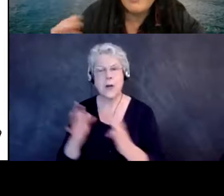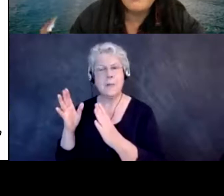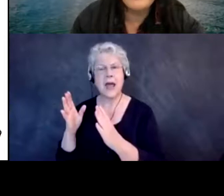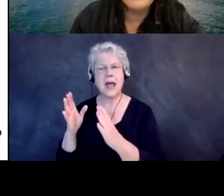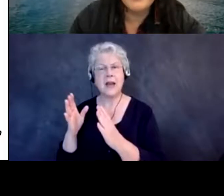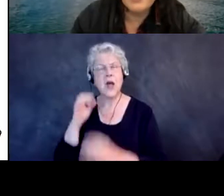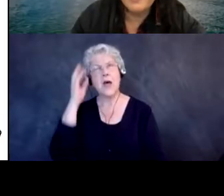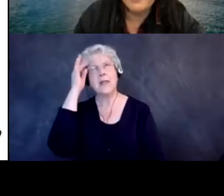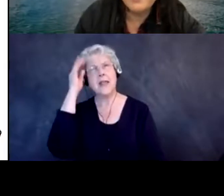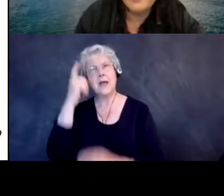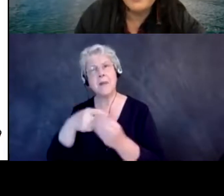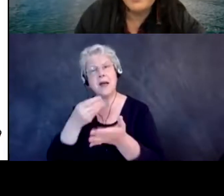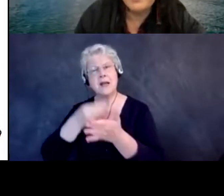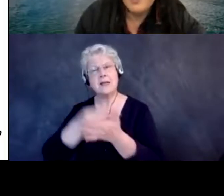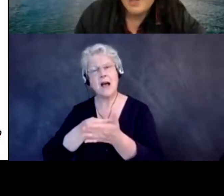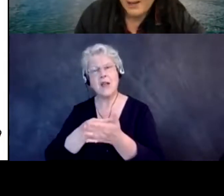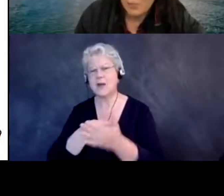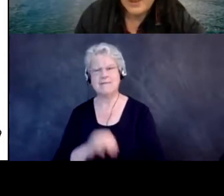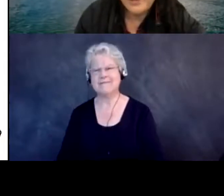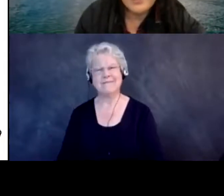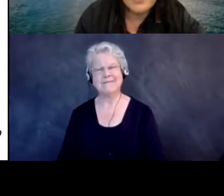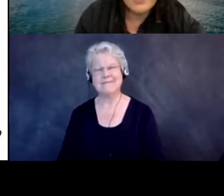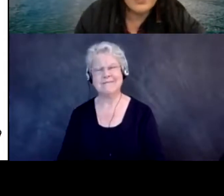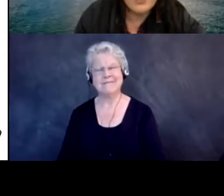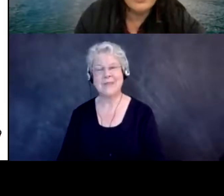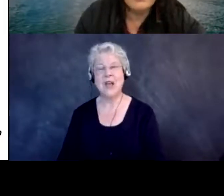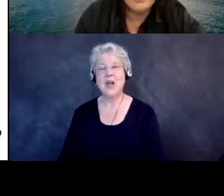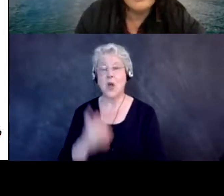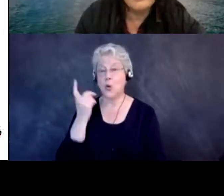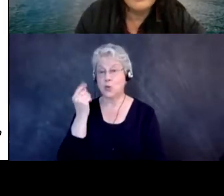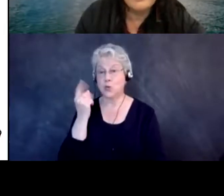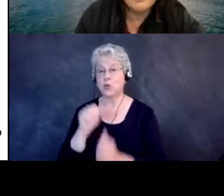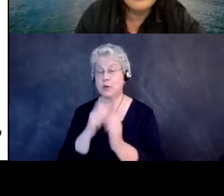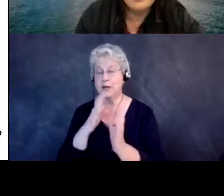thinking about a dollar value necessarily. One of the exercises we do with planning is